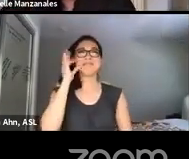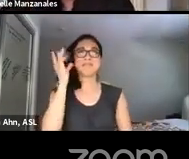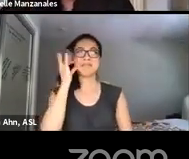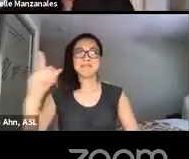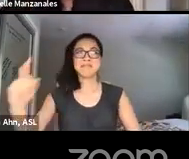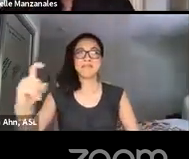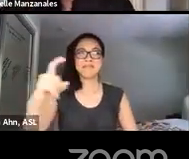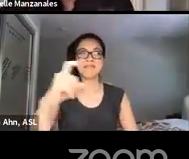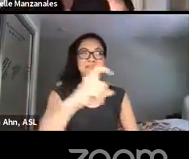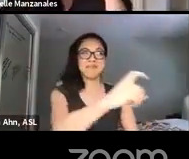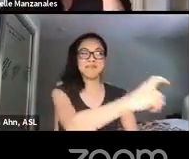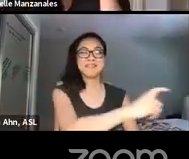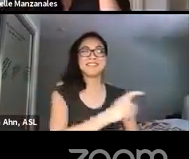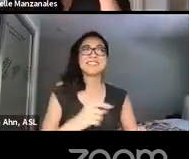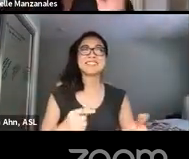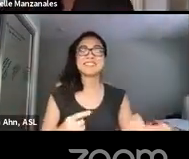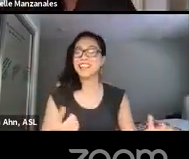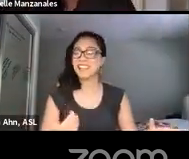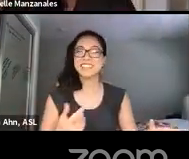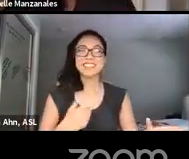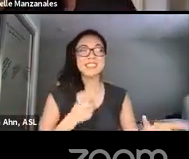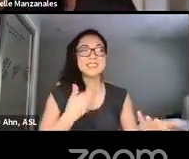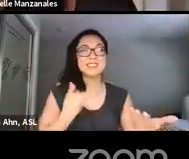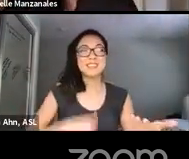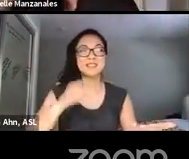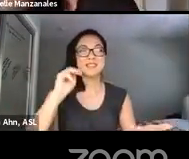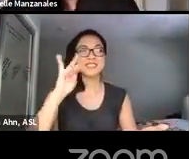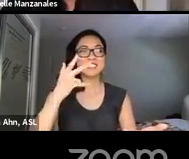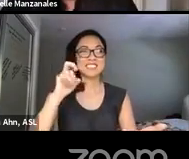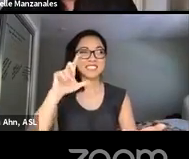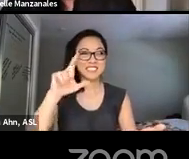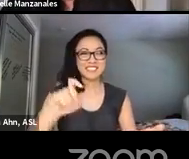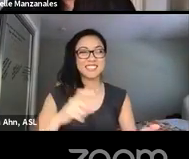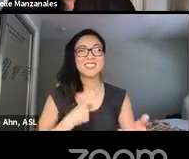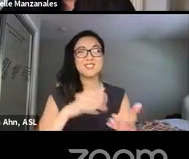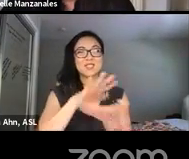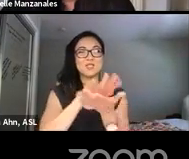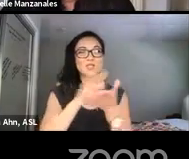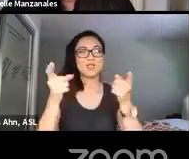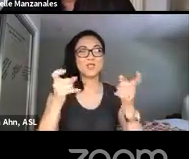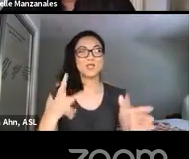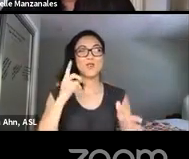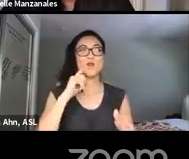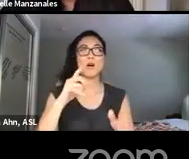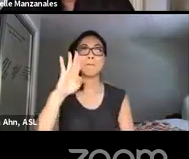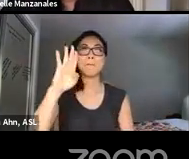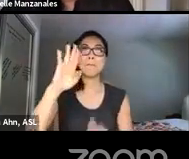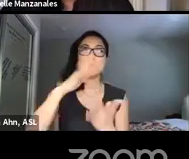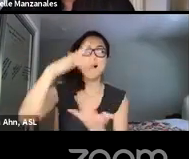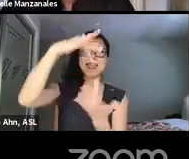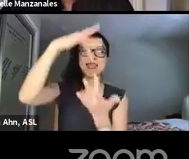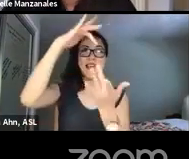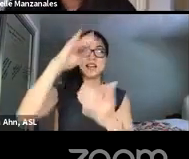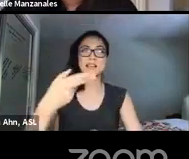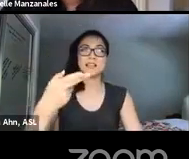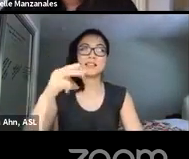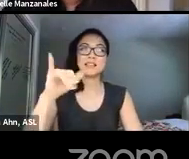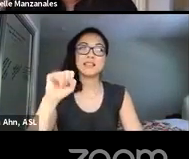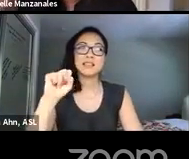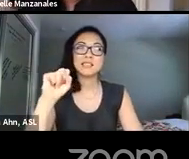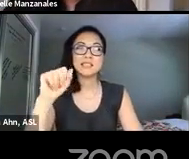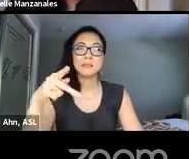My skin is brown and my hair is short, brown. I have a short-sleeved red shirt on and behind